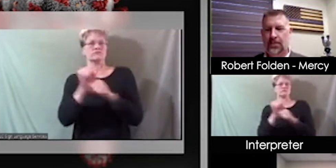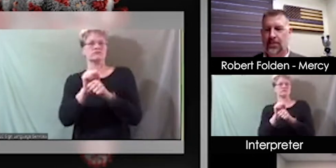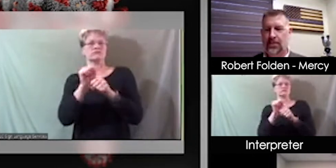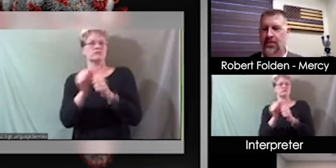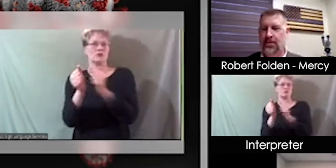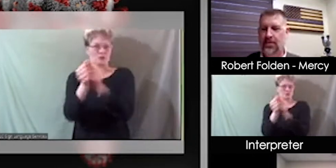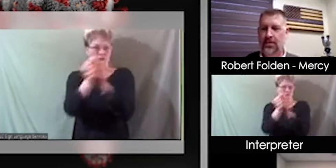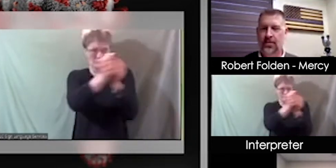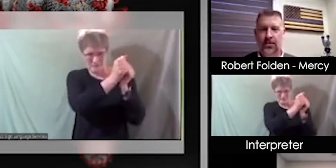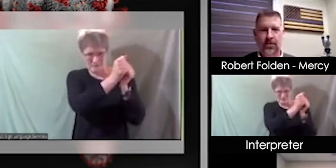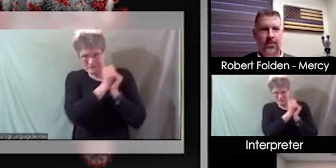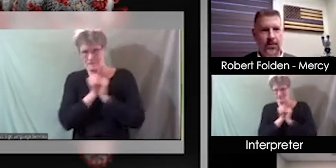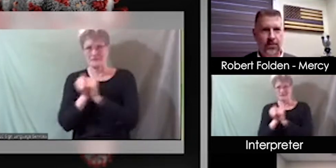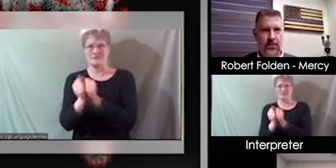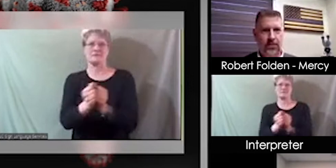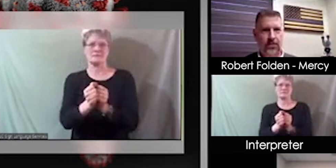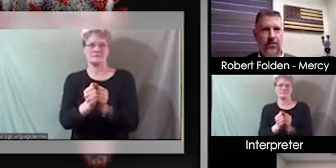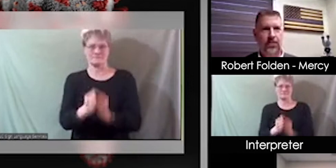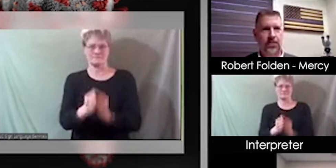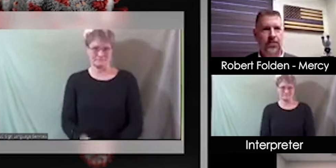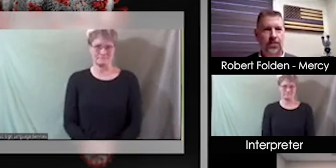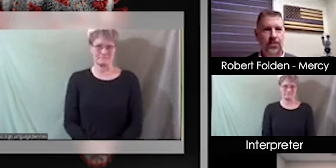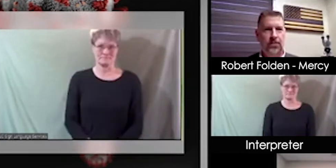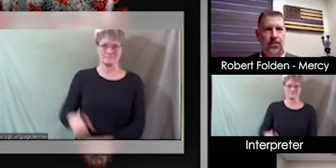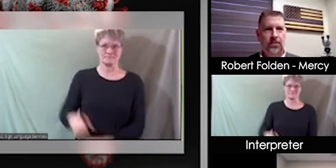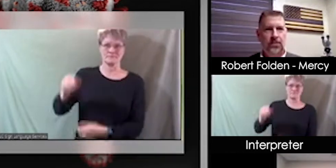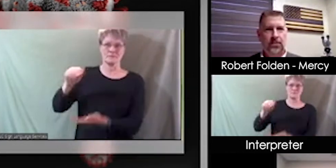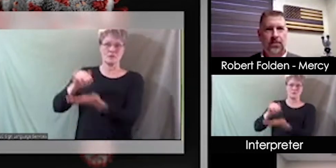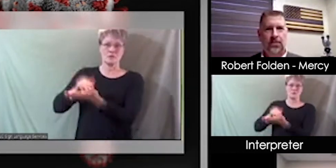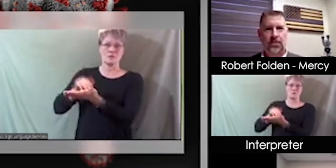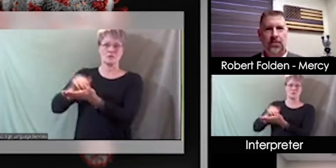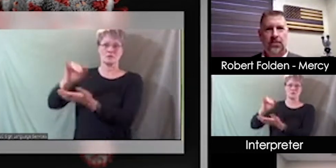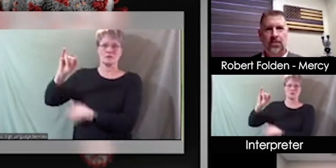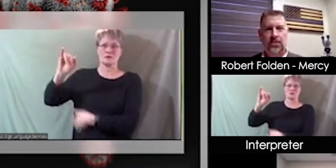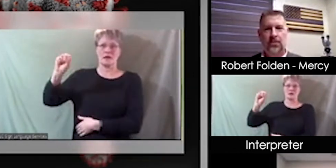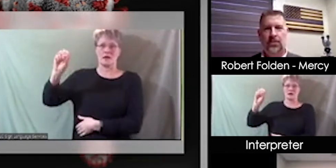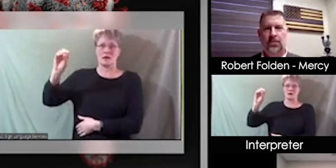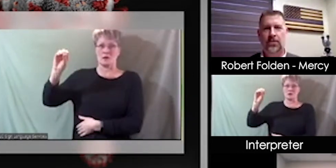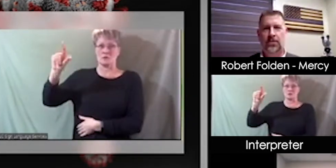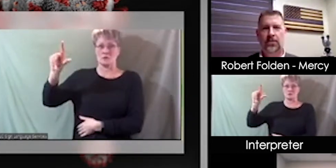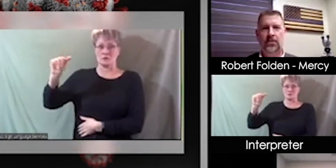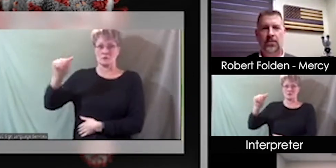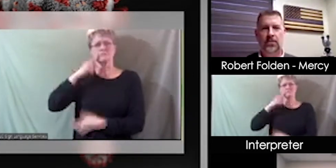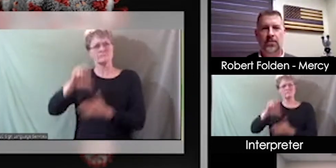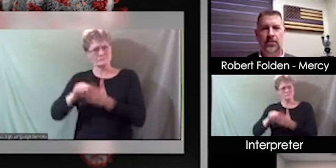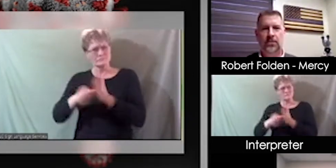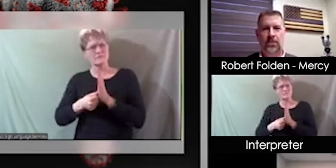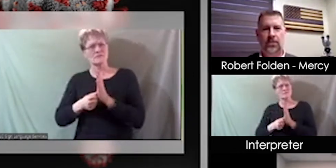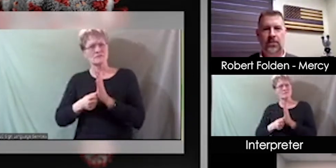Yeah and I would just like to emphasize what Robert just said, because the Public Health role, function in this particular